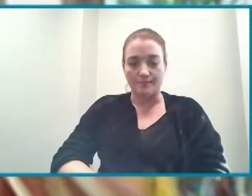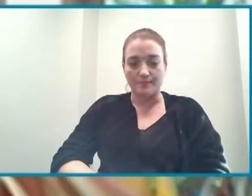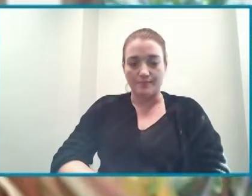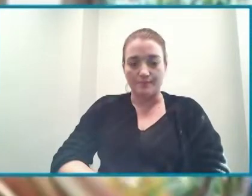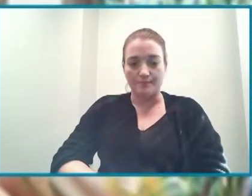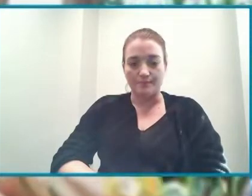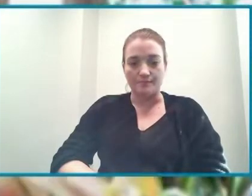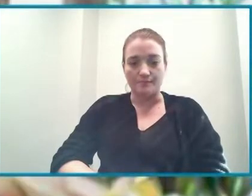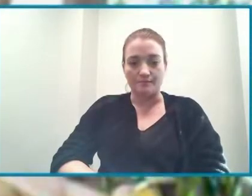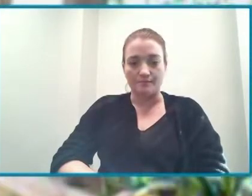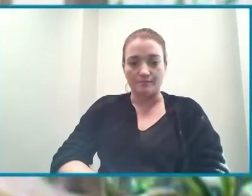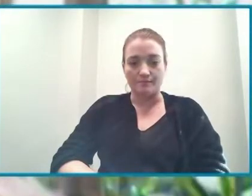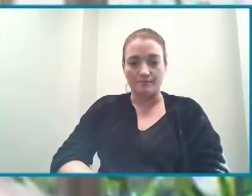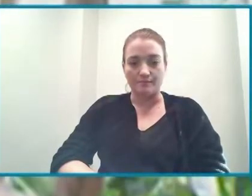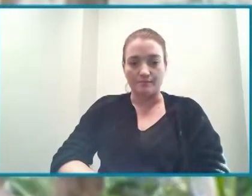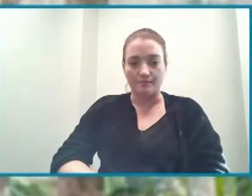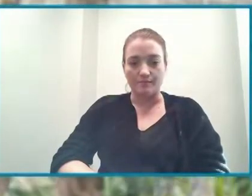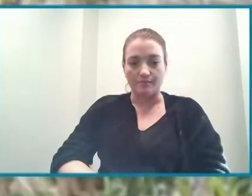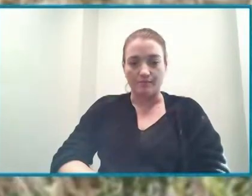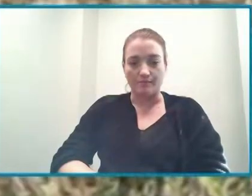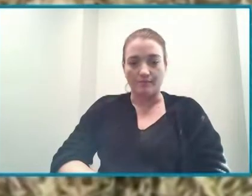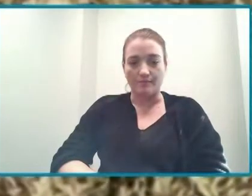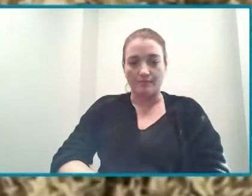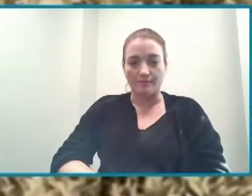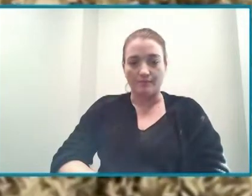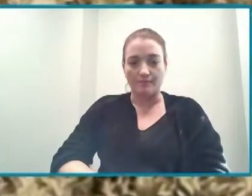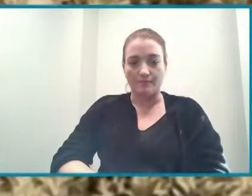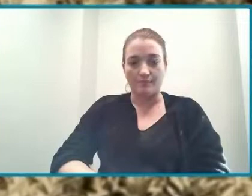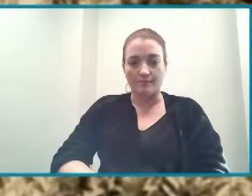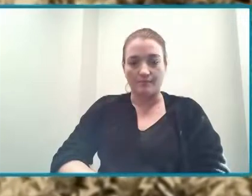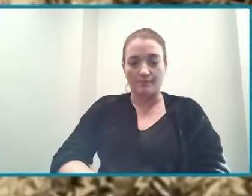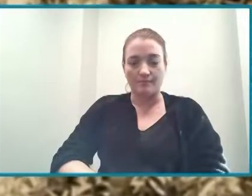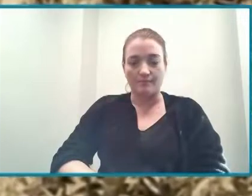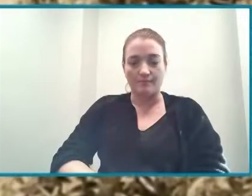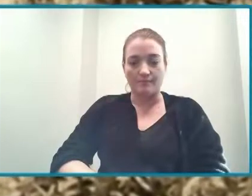Like this Warrior Stick dance ... is originally, you know, way,